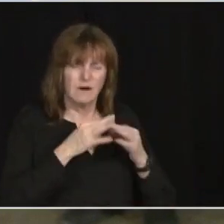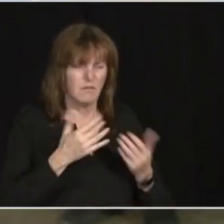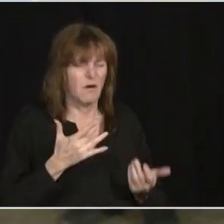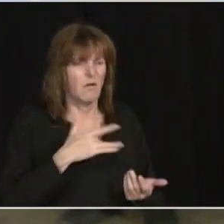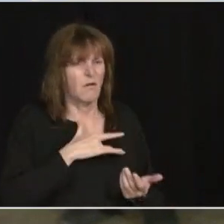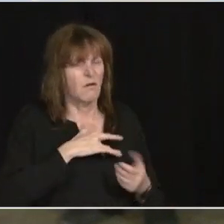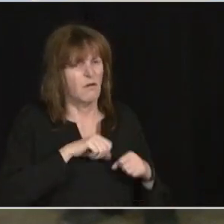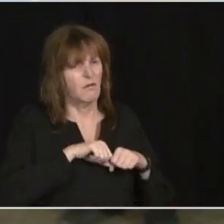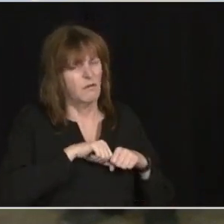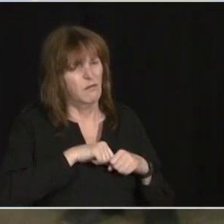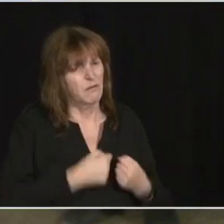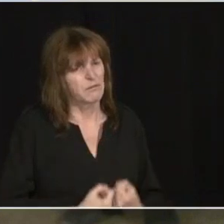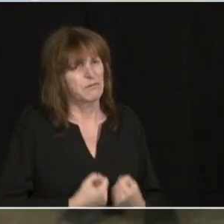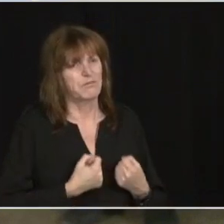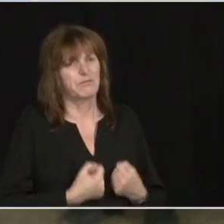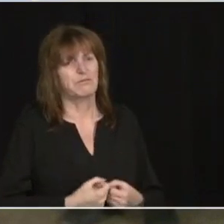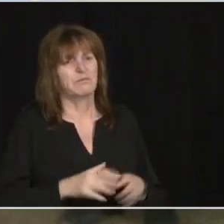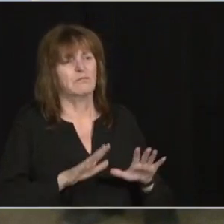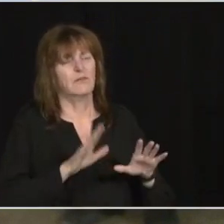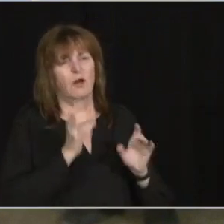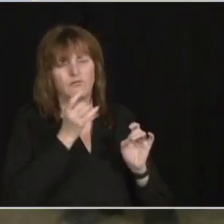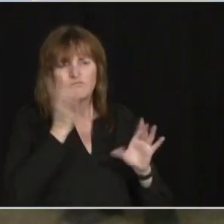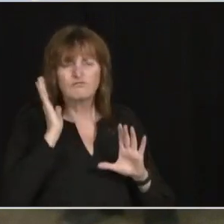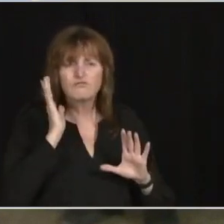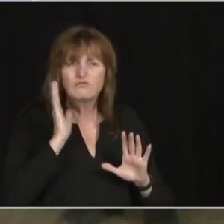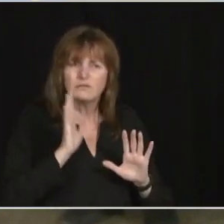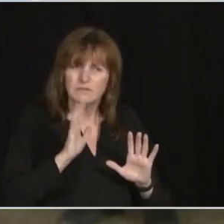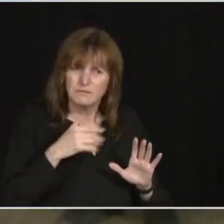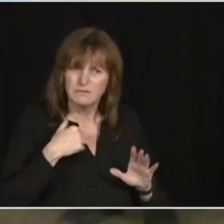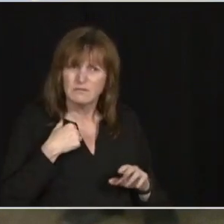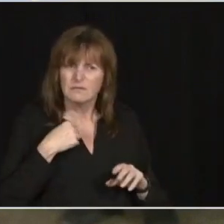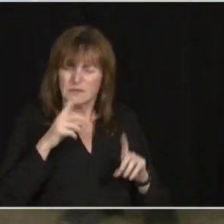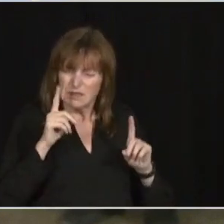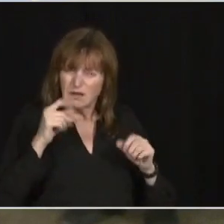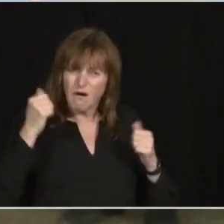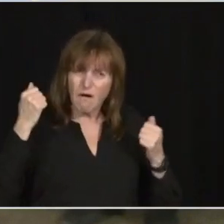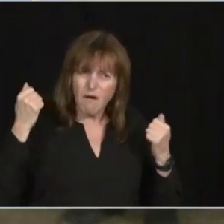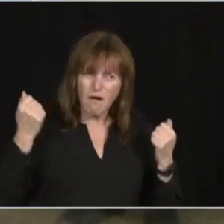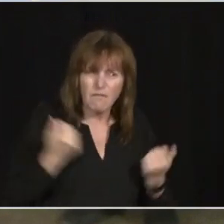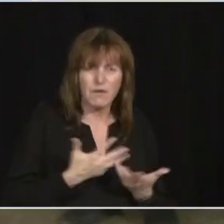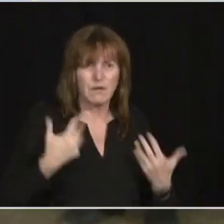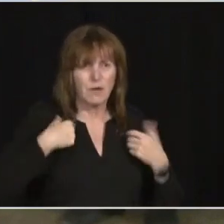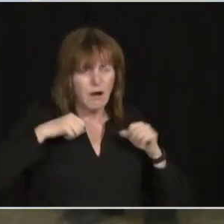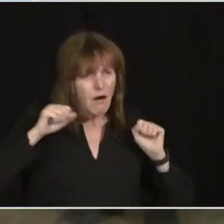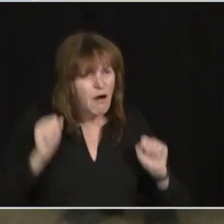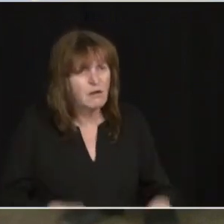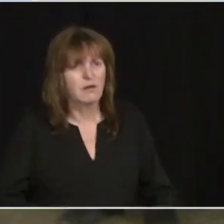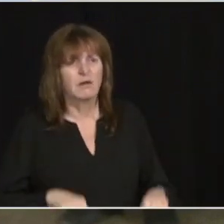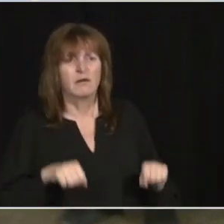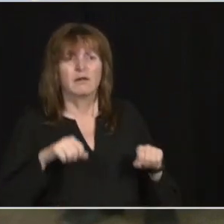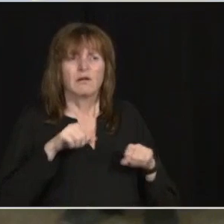everything we possibly can, as we've said, to put an iron ring around these homes.